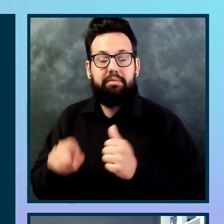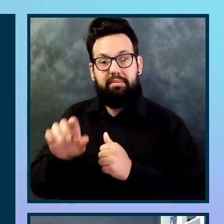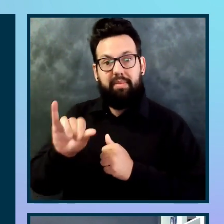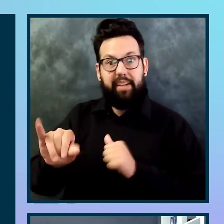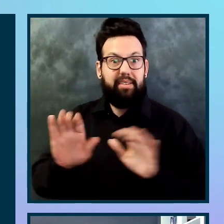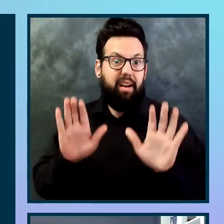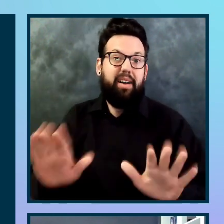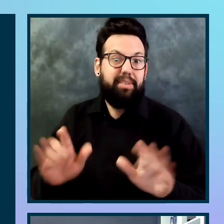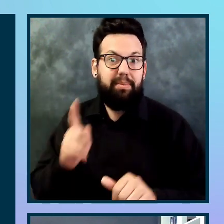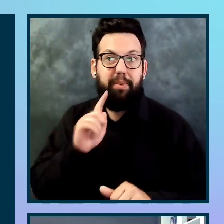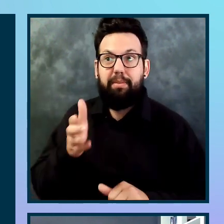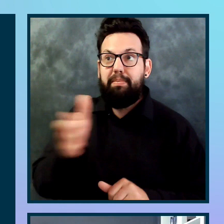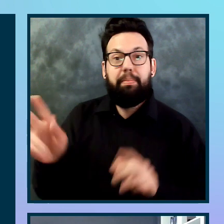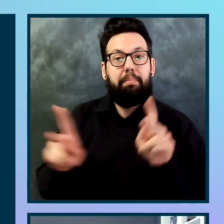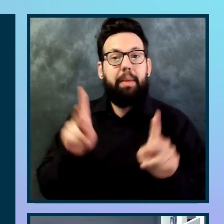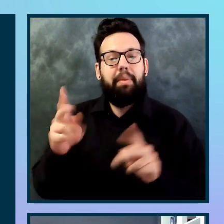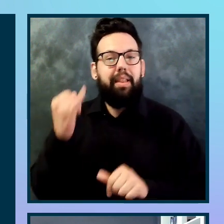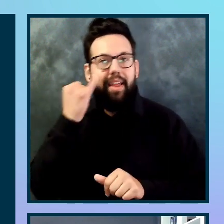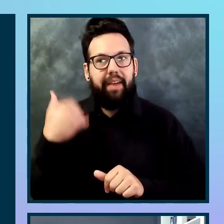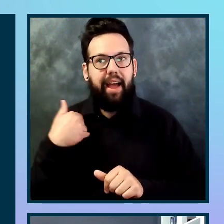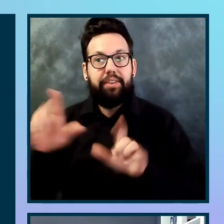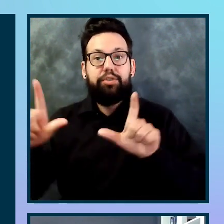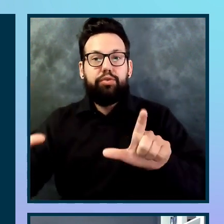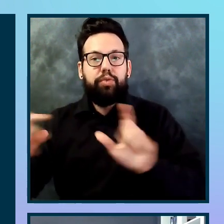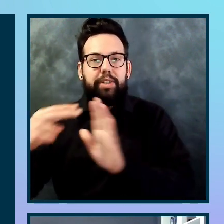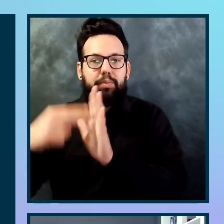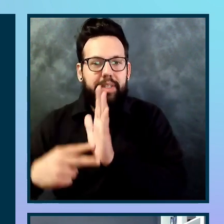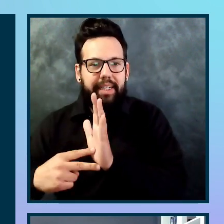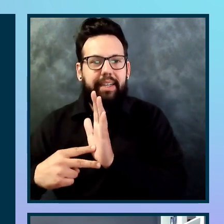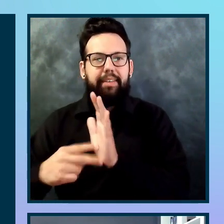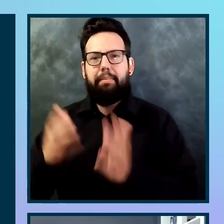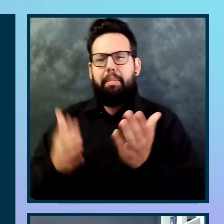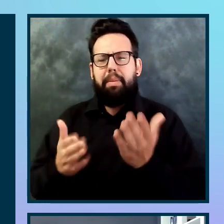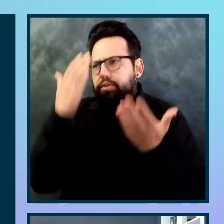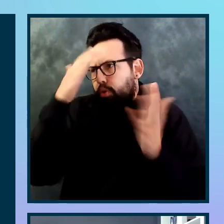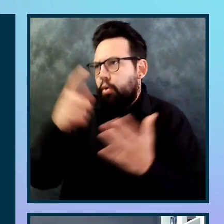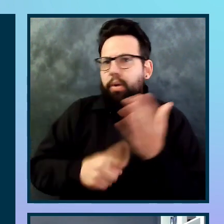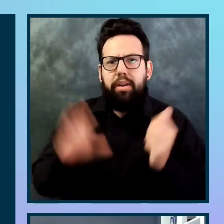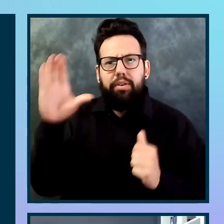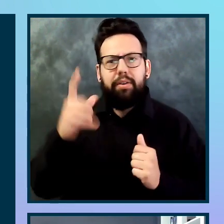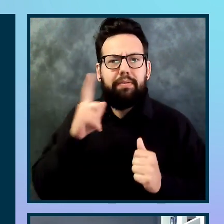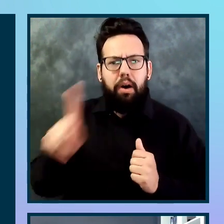'Cause I'm not sure, I have never been in your website. So I don't know what I'm looking for. So I'm giving you ideas of what to buy,